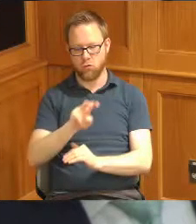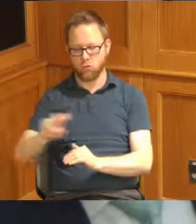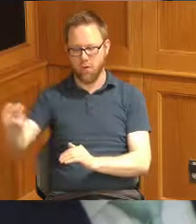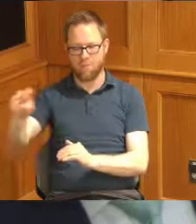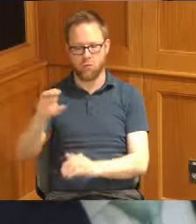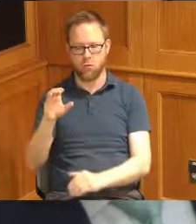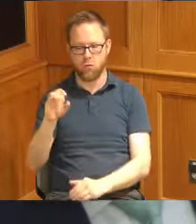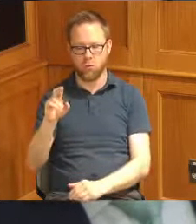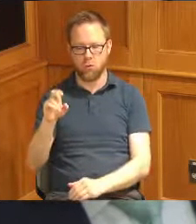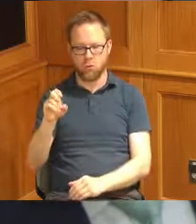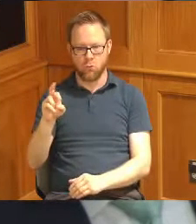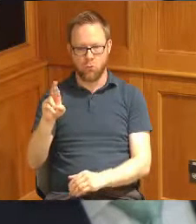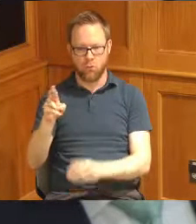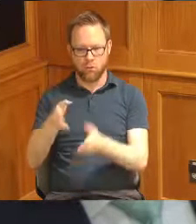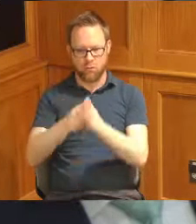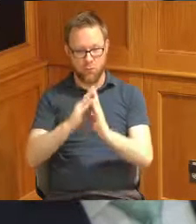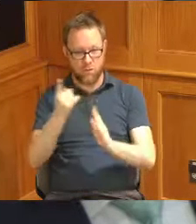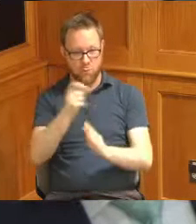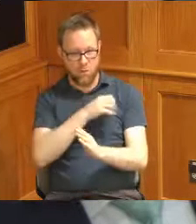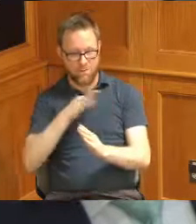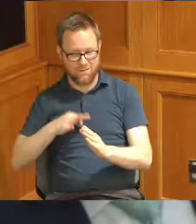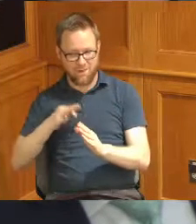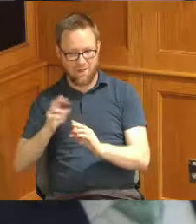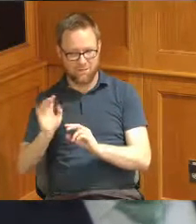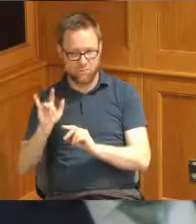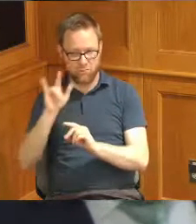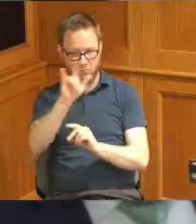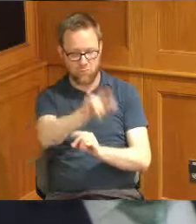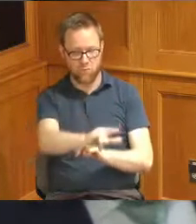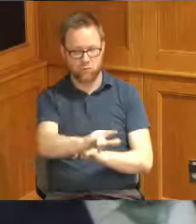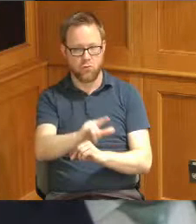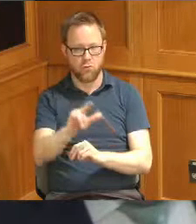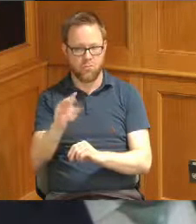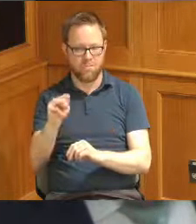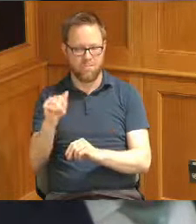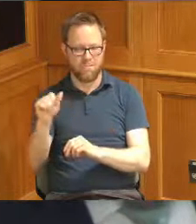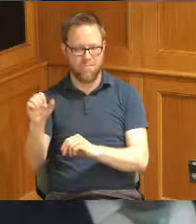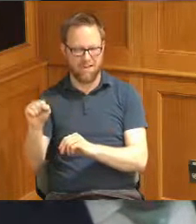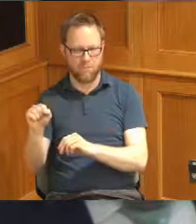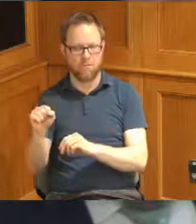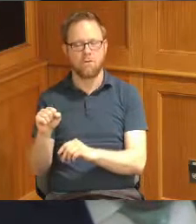requesting one employee to Lexington Massachusetts I also have one by leave item but I'll take that